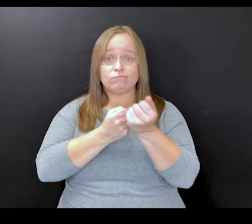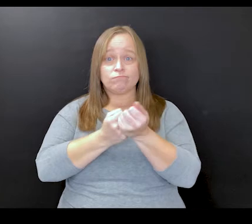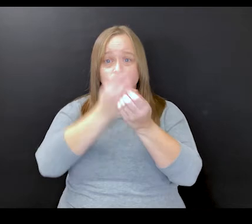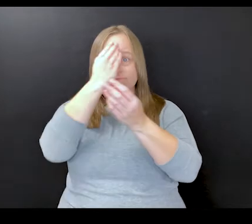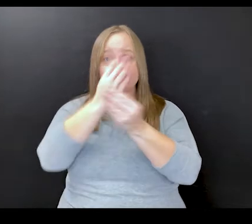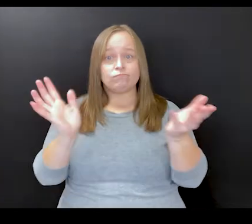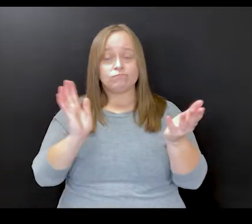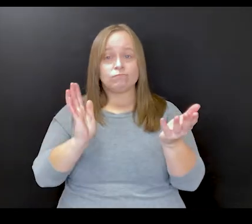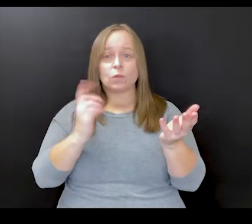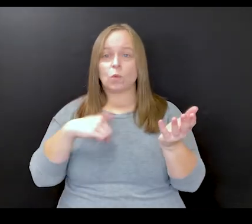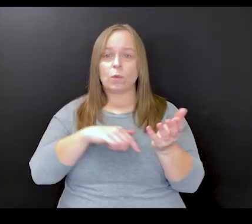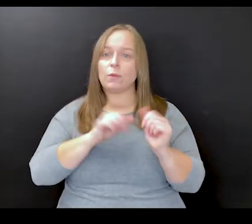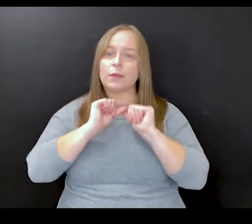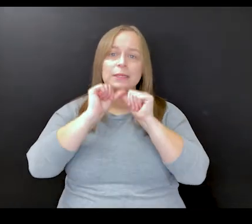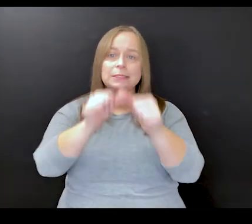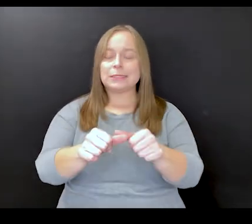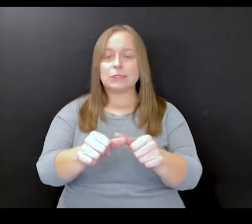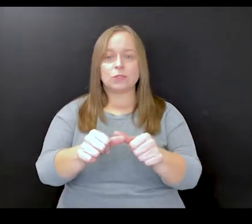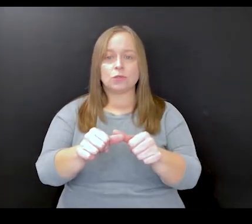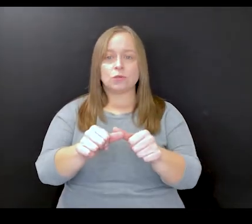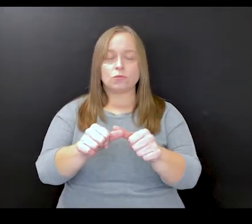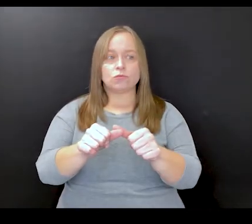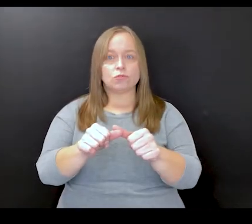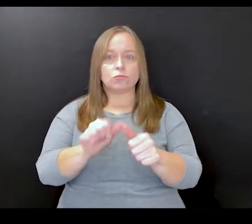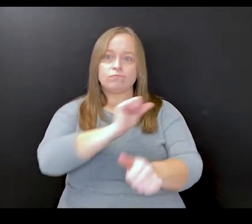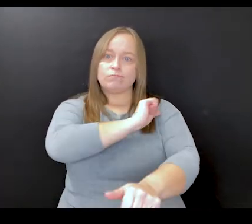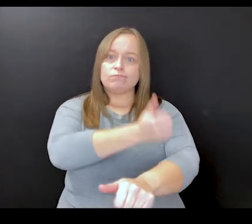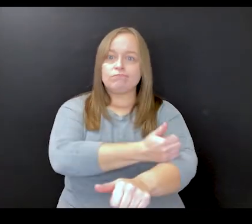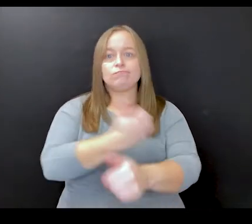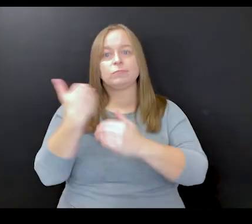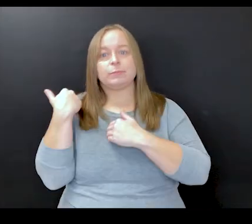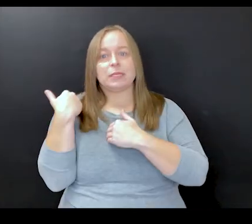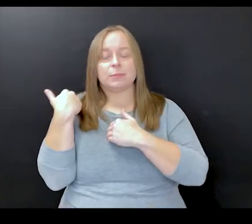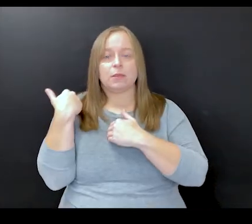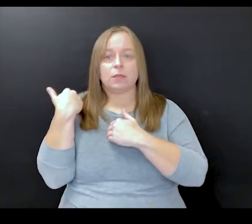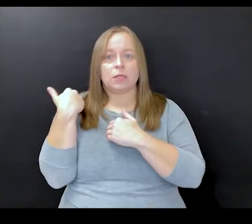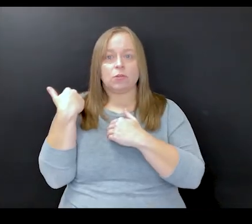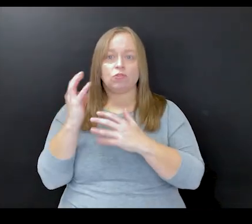and we will continue to assert our responsibility